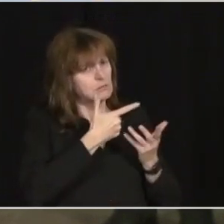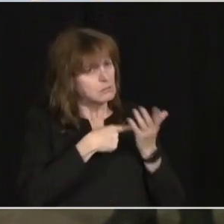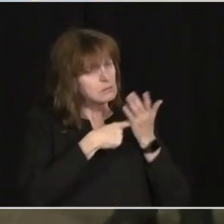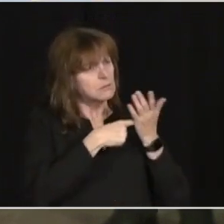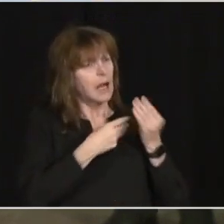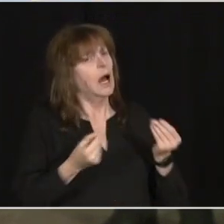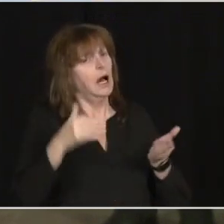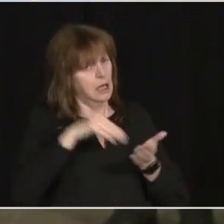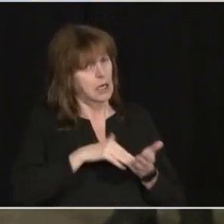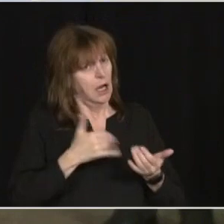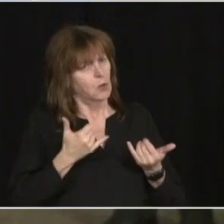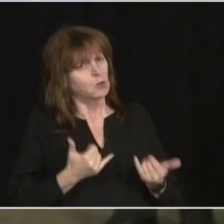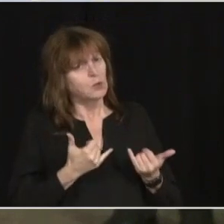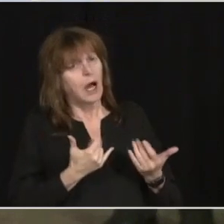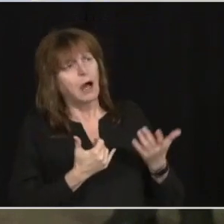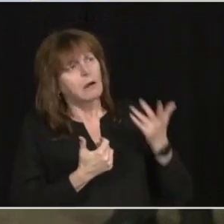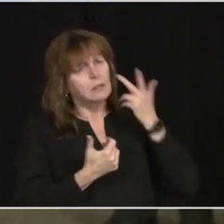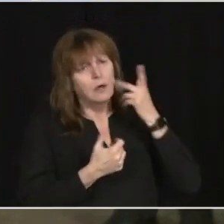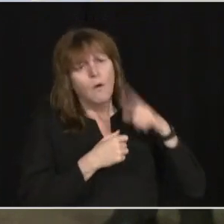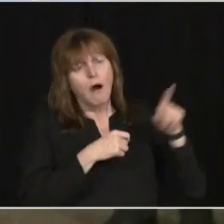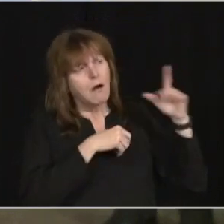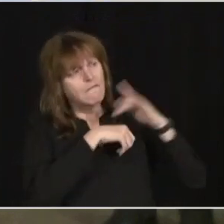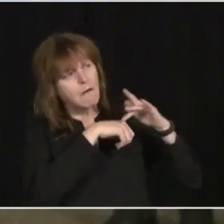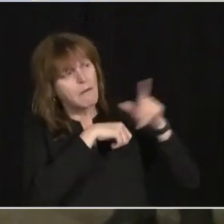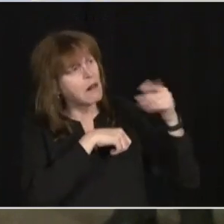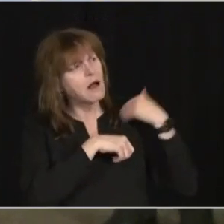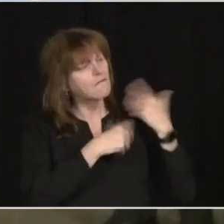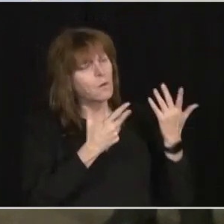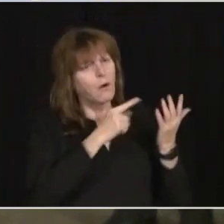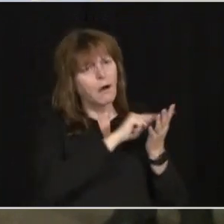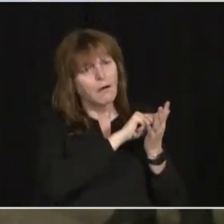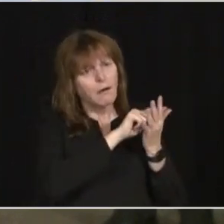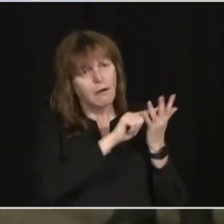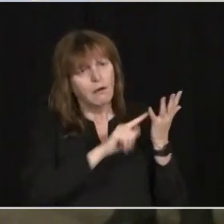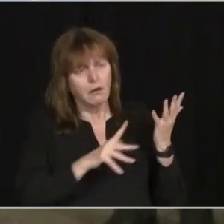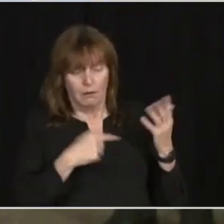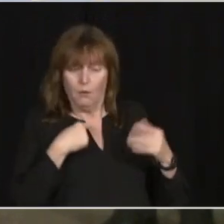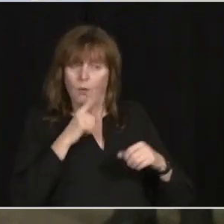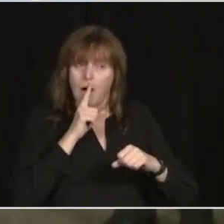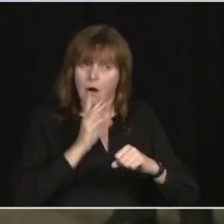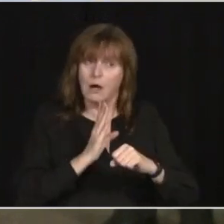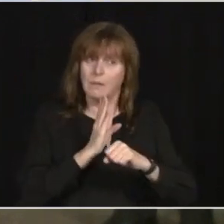following up today to see exactly what sort of package is available, and we're committing to